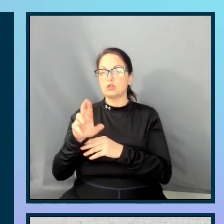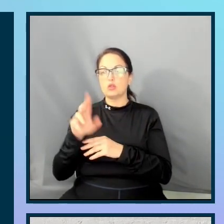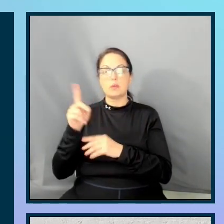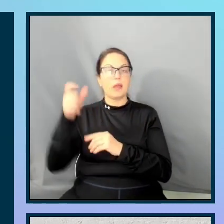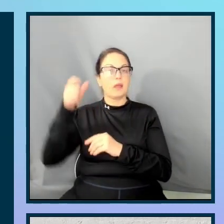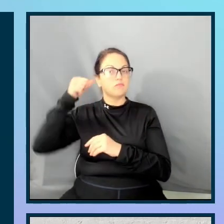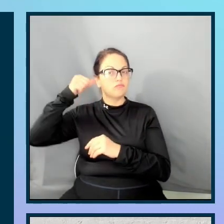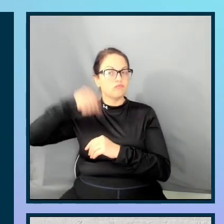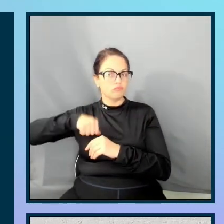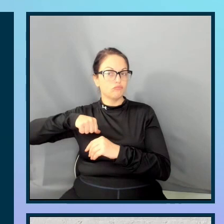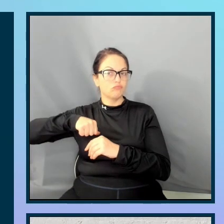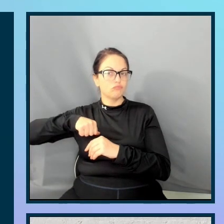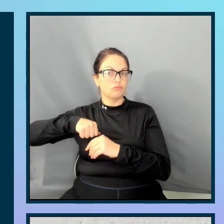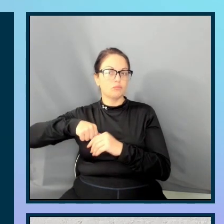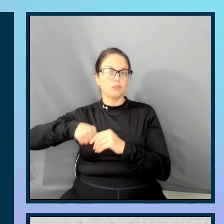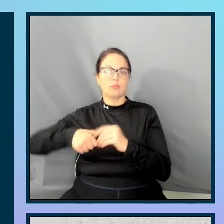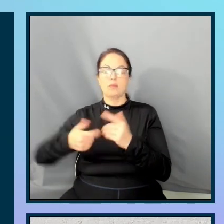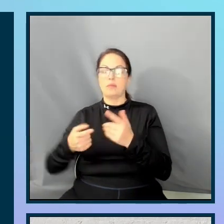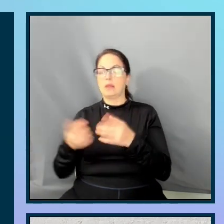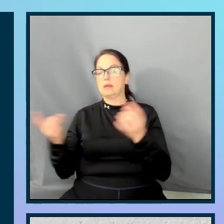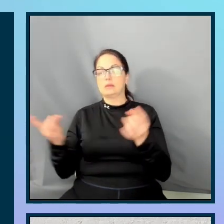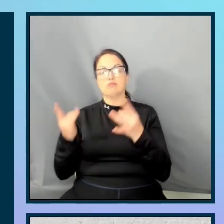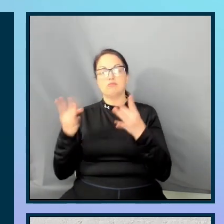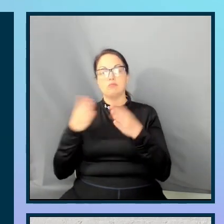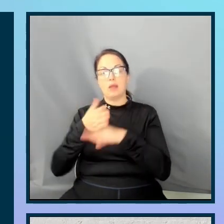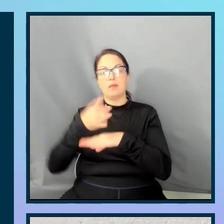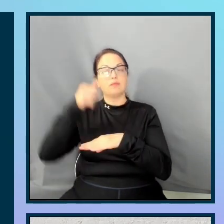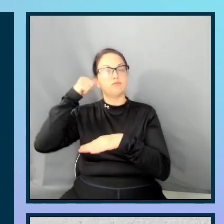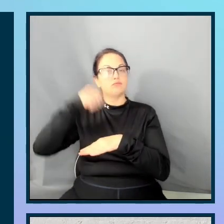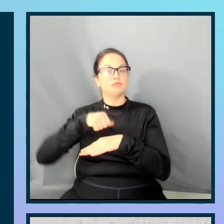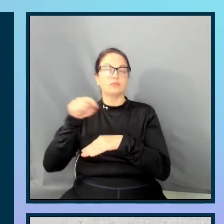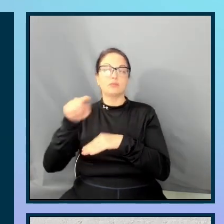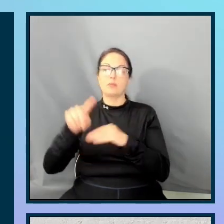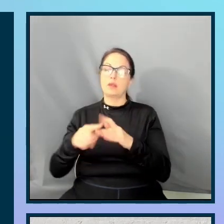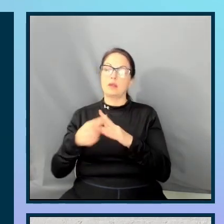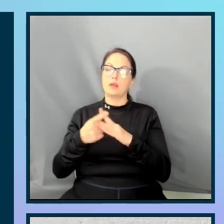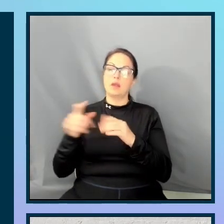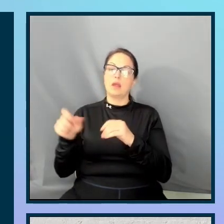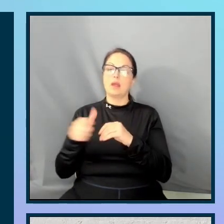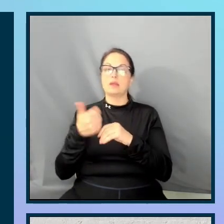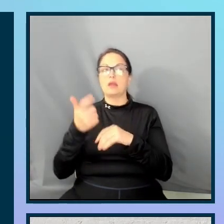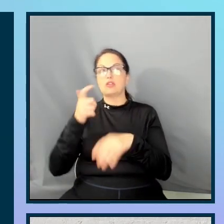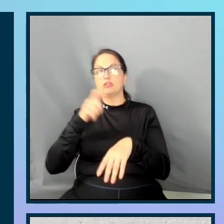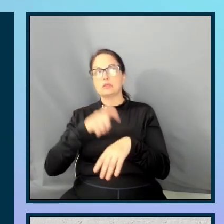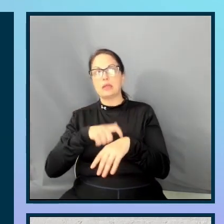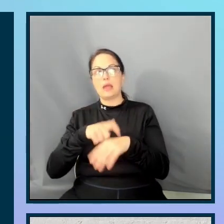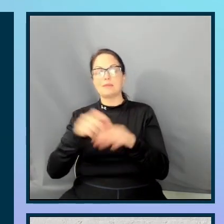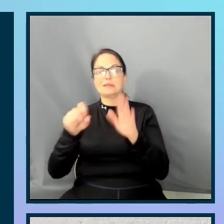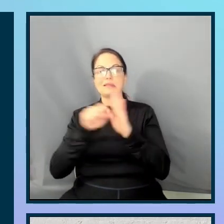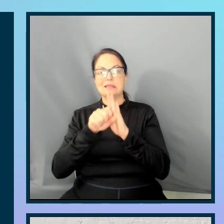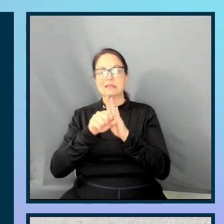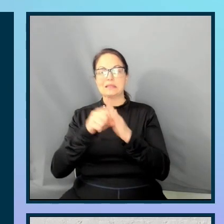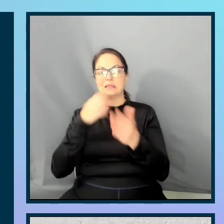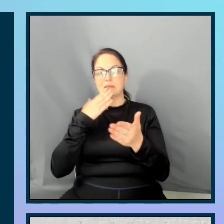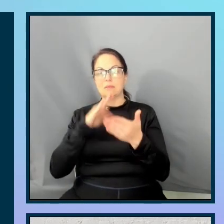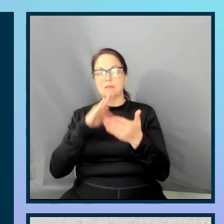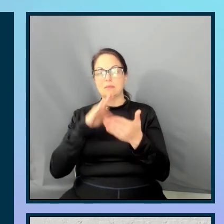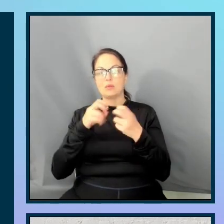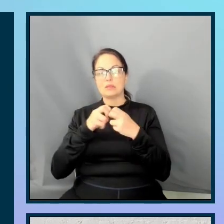in worse states than before. This initiated another season of symptoms, and it was difficult for them to complete simple tasks